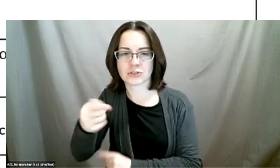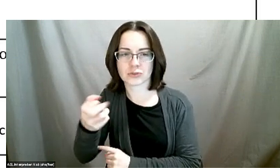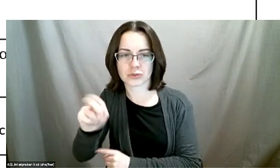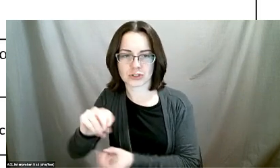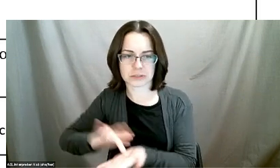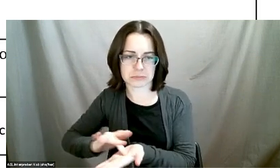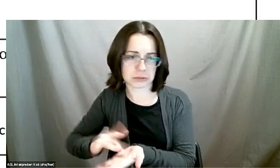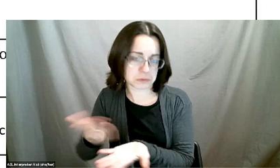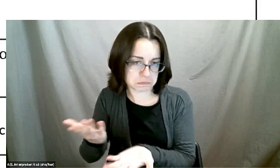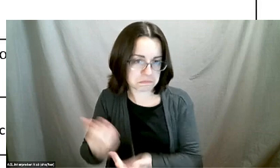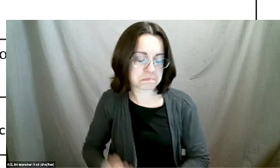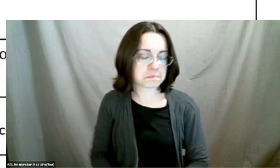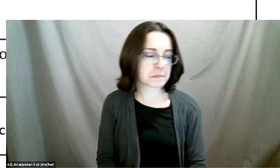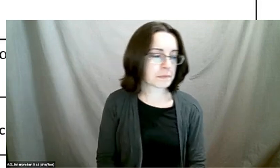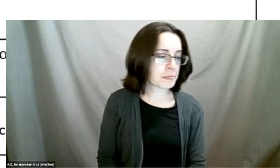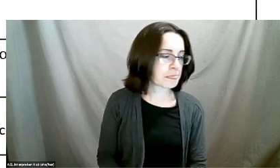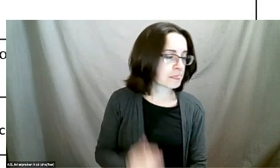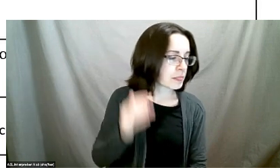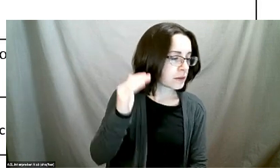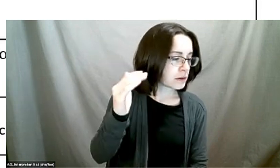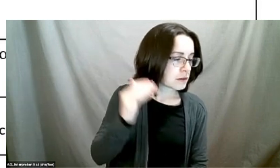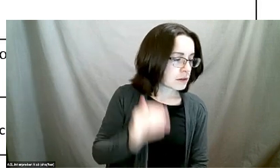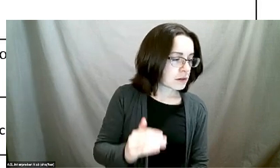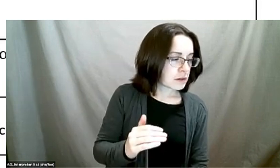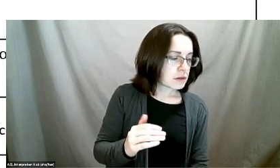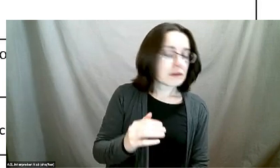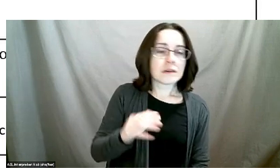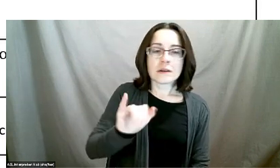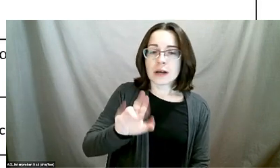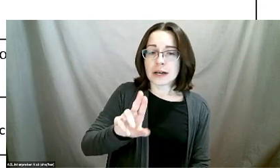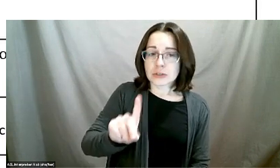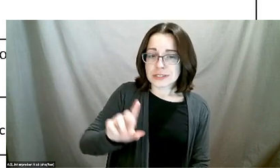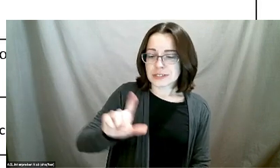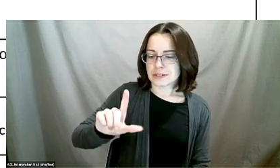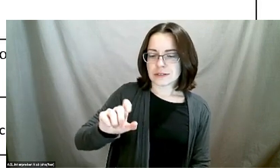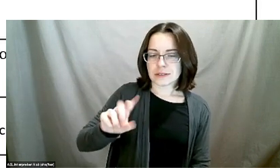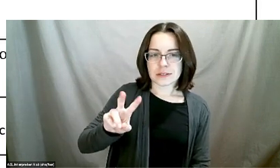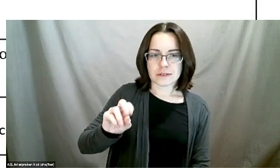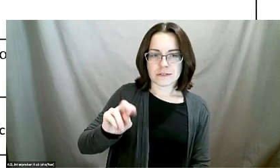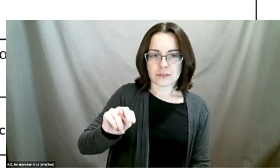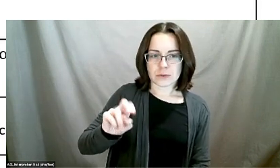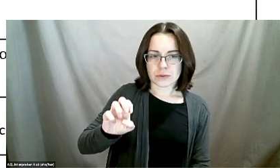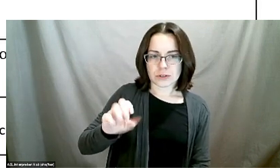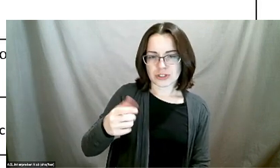Leave under our gestural IUD is a great option, lasts up to eight years. But for patients with